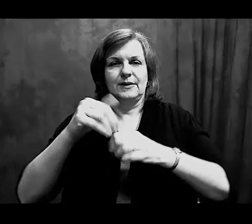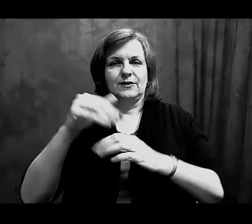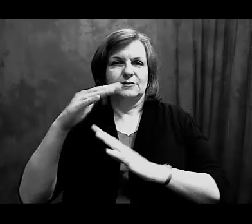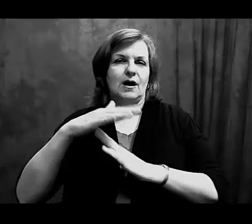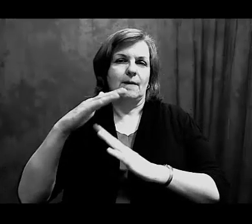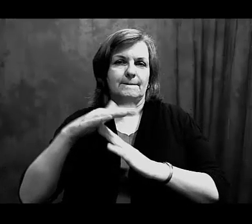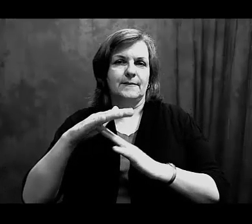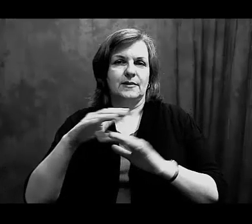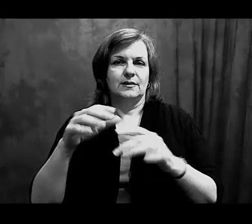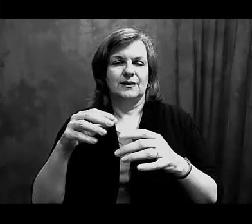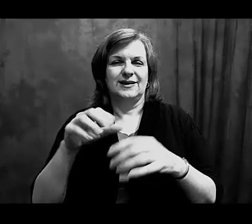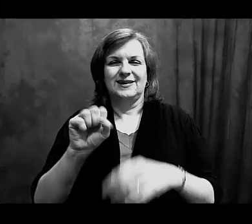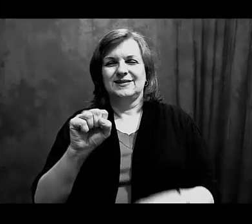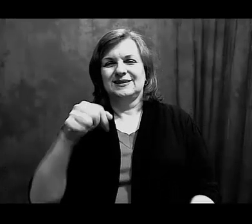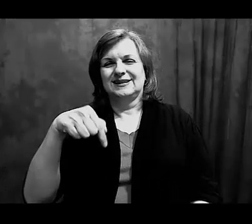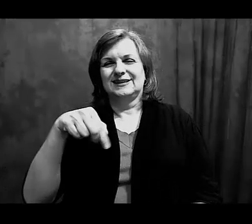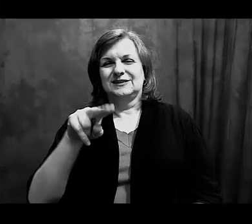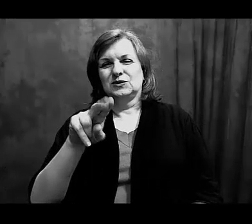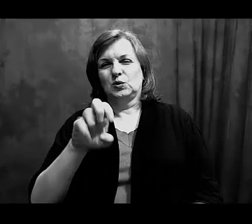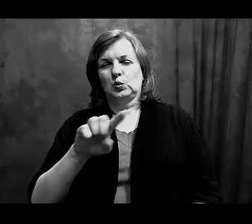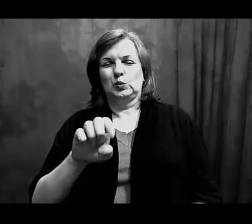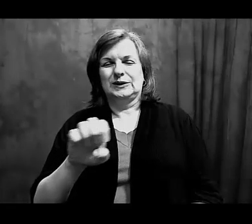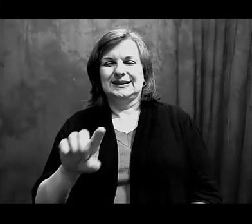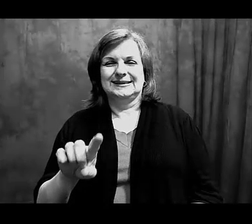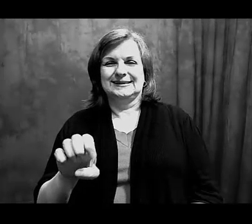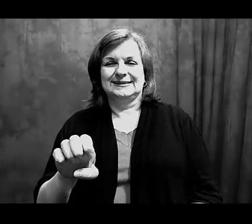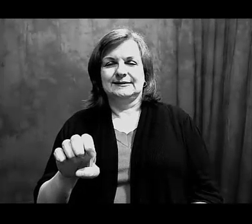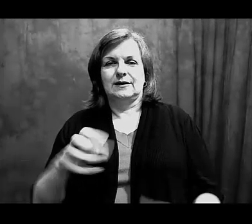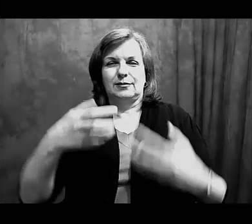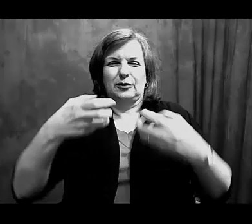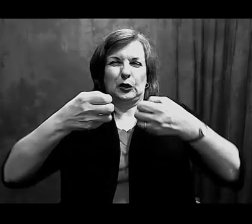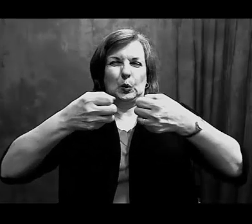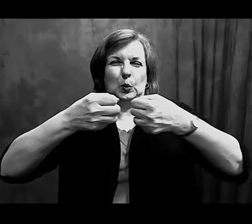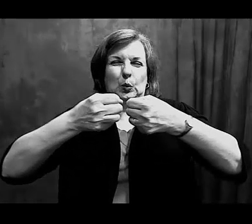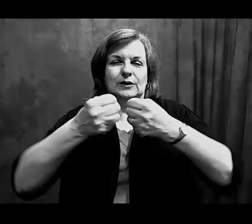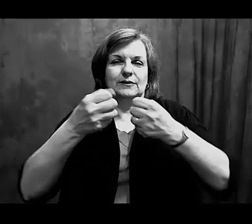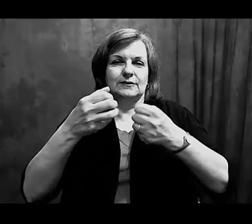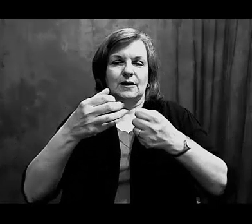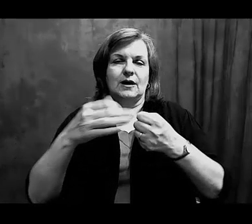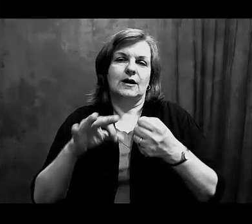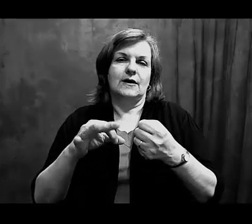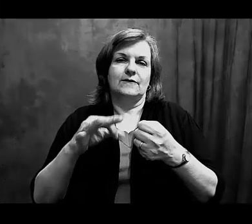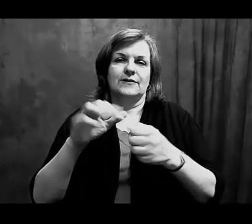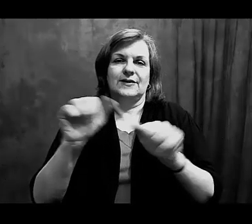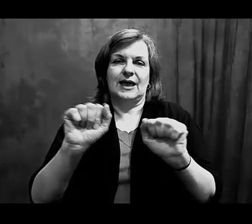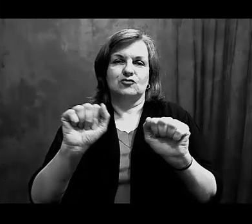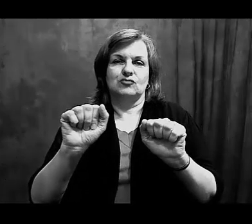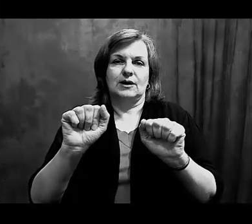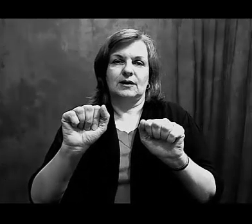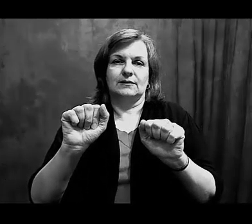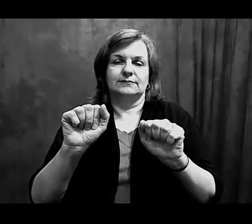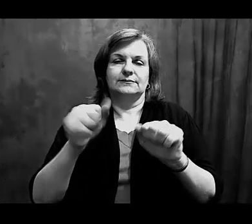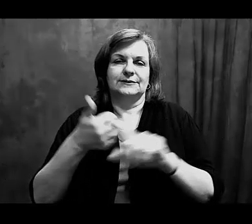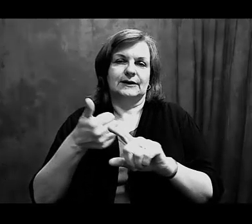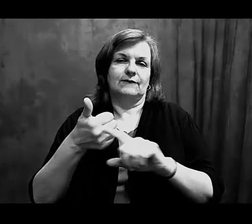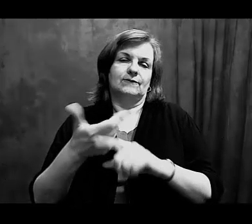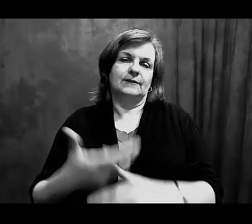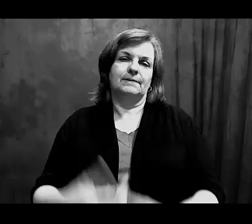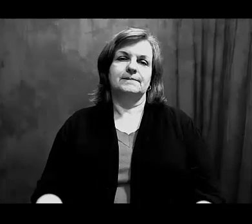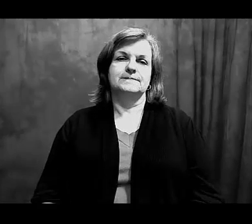blood flow from your vein to the heart chamber so that was the superior Vena Cava and the inferior Vena Cava returning to